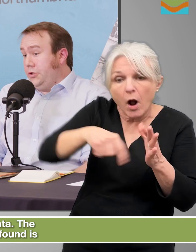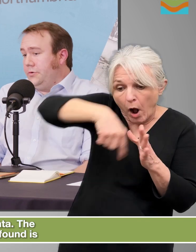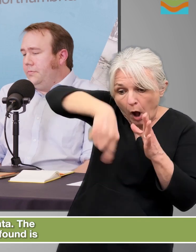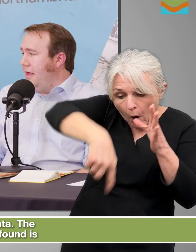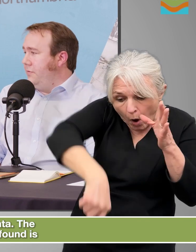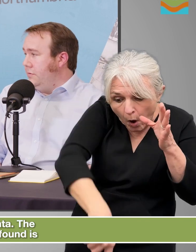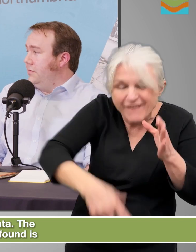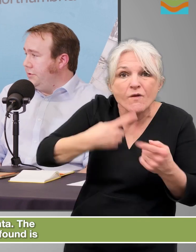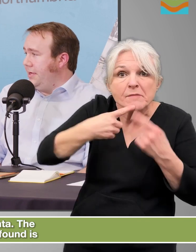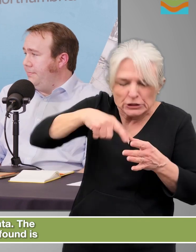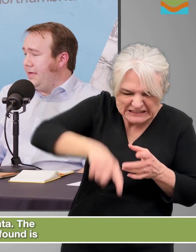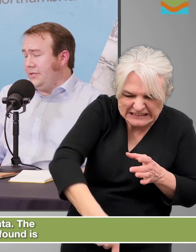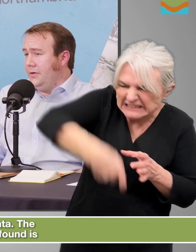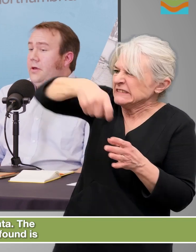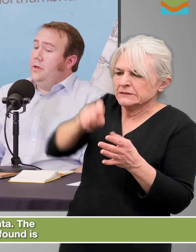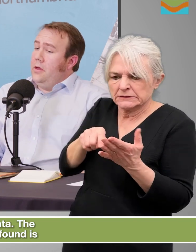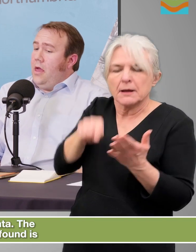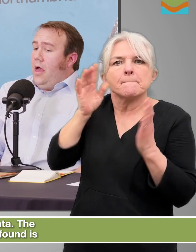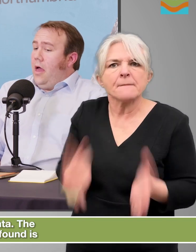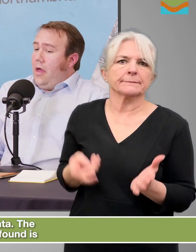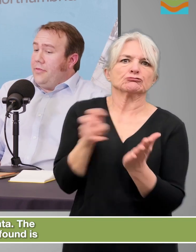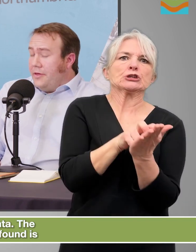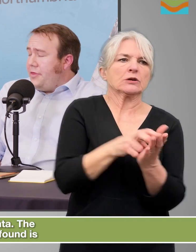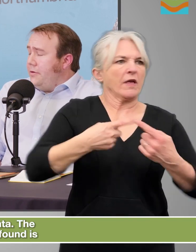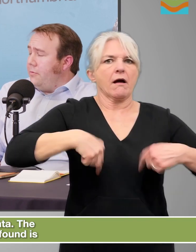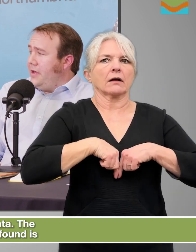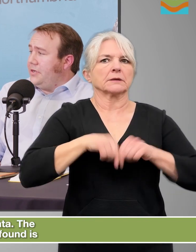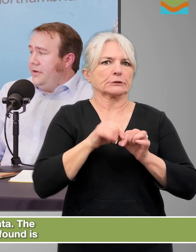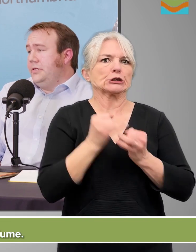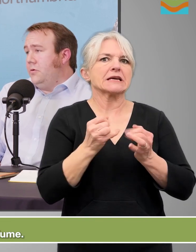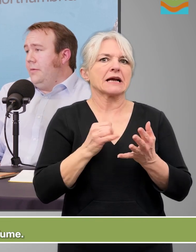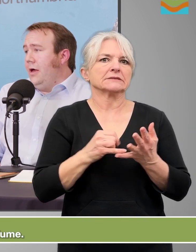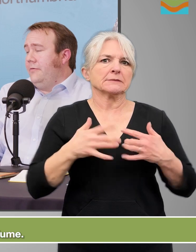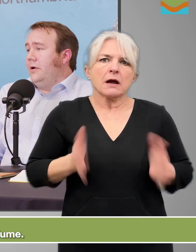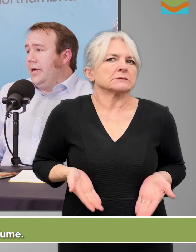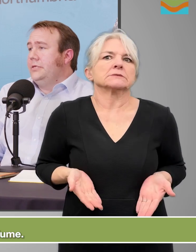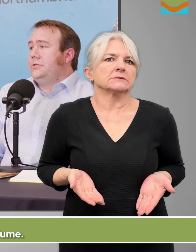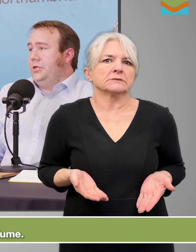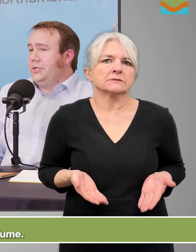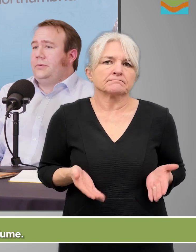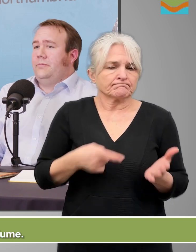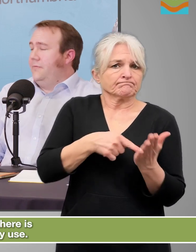should therefore lodge their data. The other thing that we've actually found is quite powerful is just the volume.